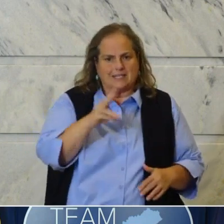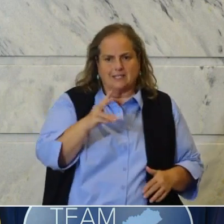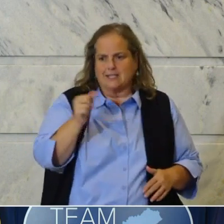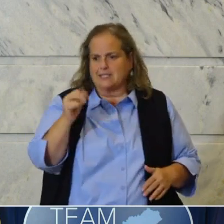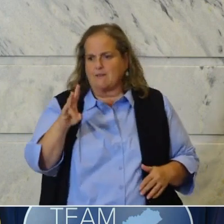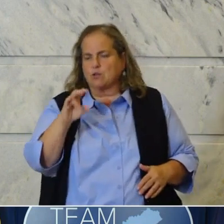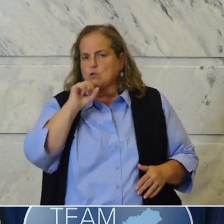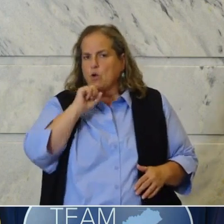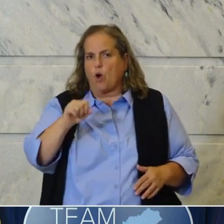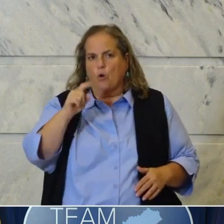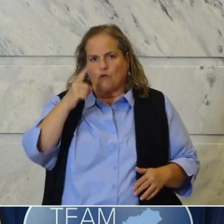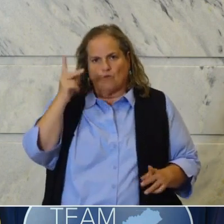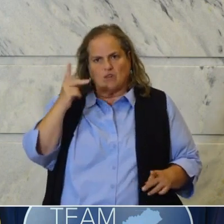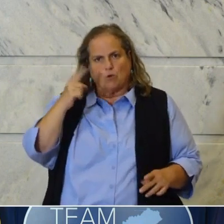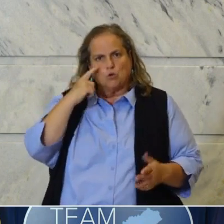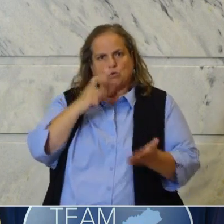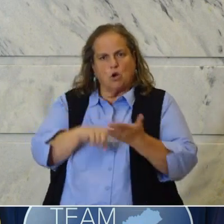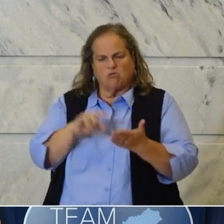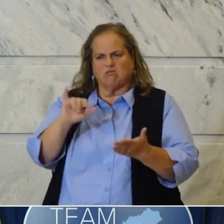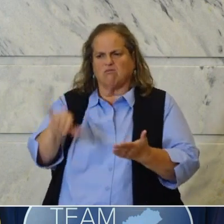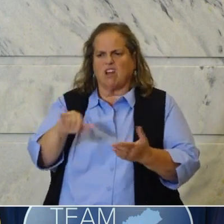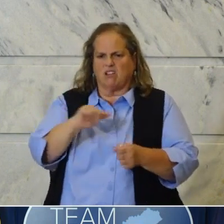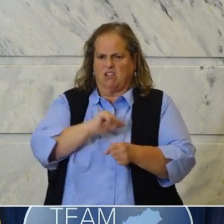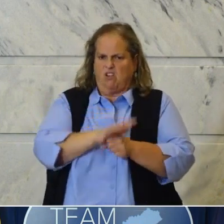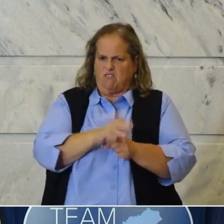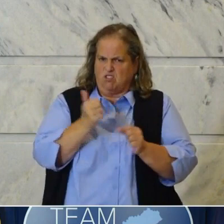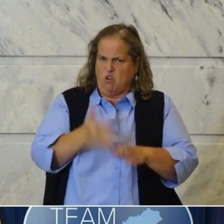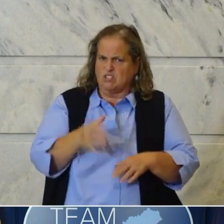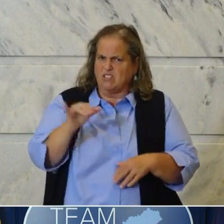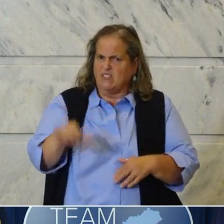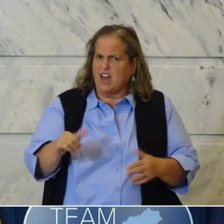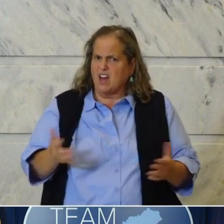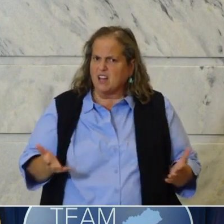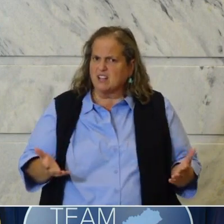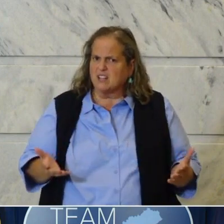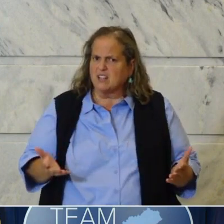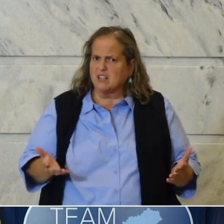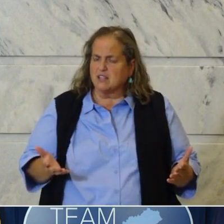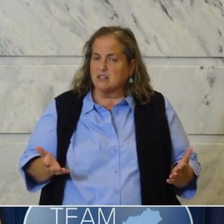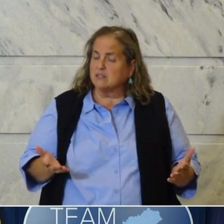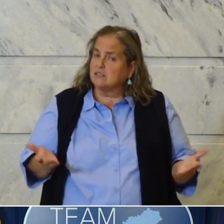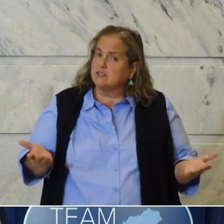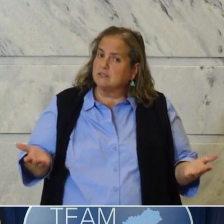fictional, it's really so we could say If you do the next light, James is just